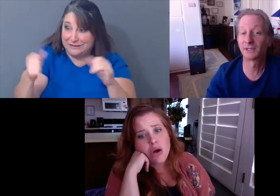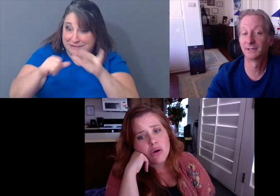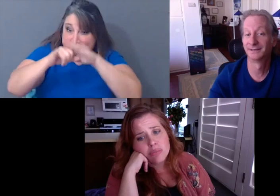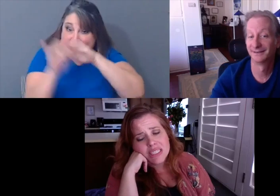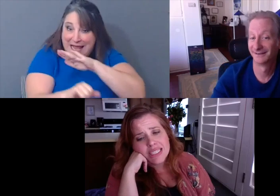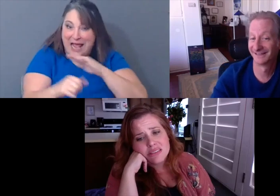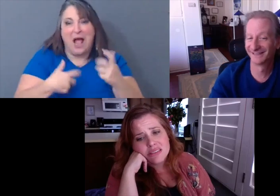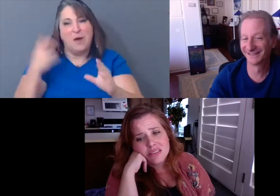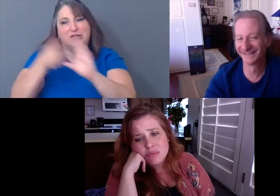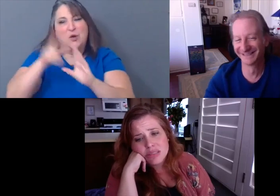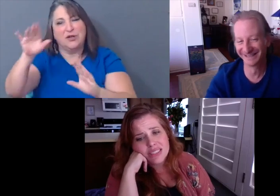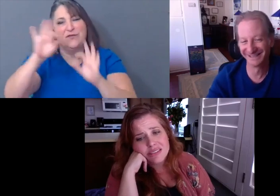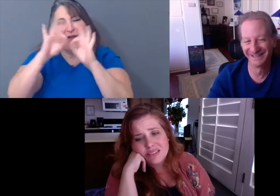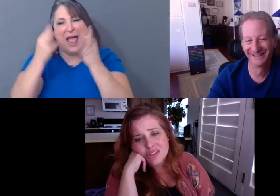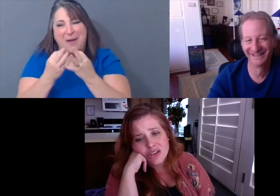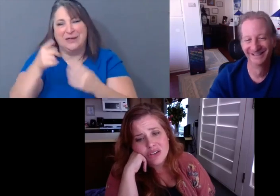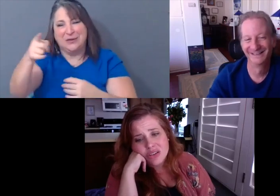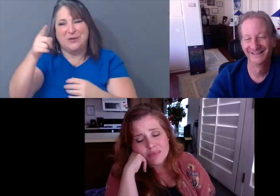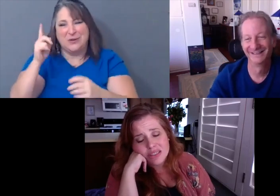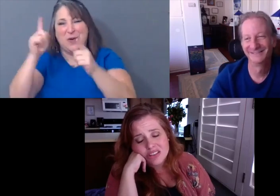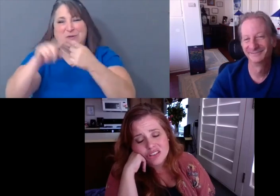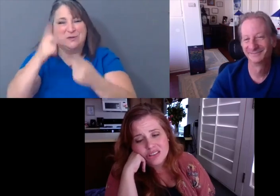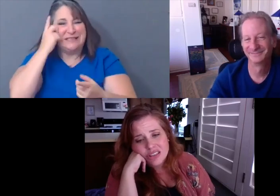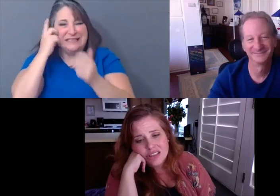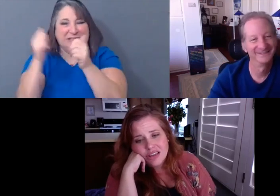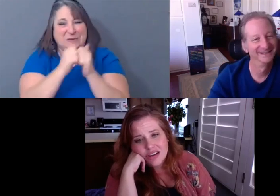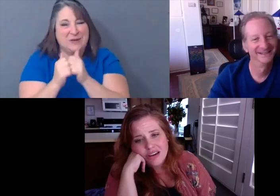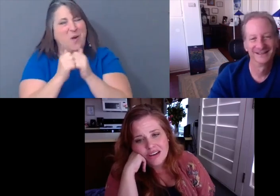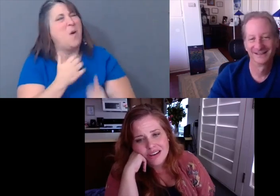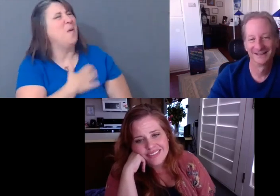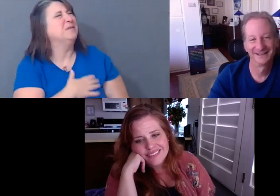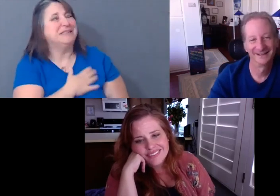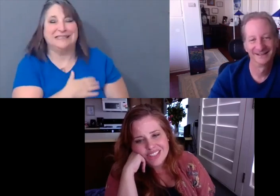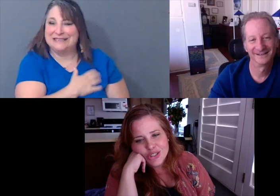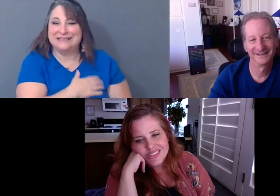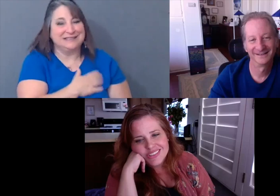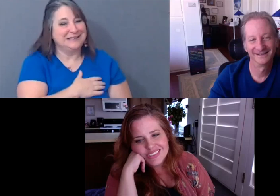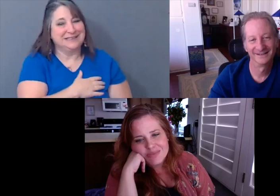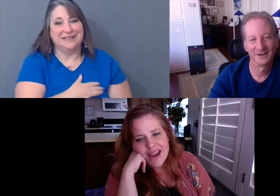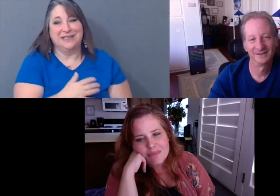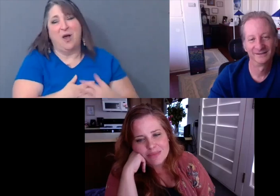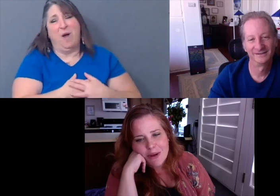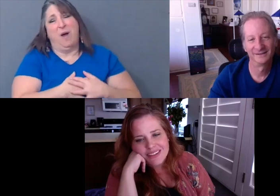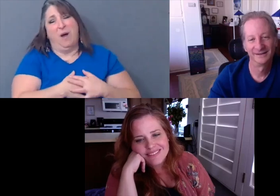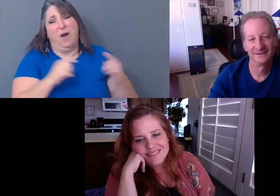Oh, please. You know, I mean, it's just... Ah, it hurts, it's my happy spot.